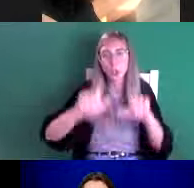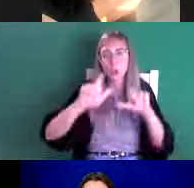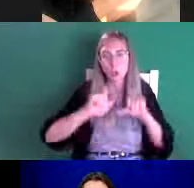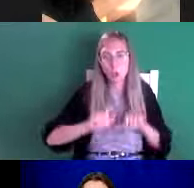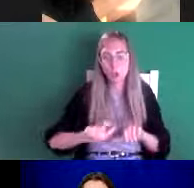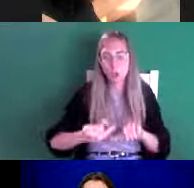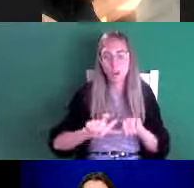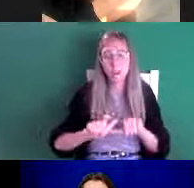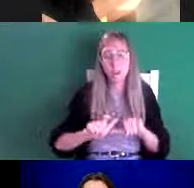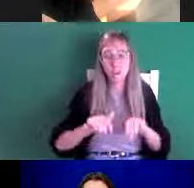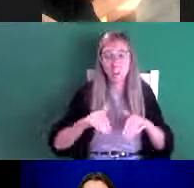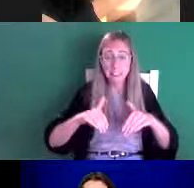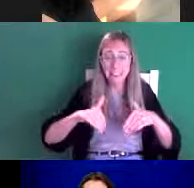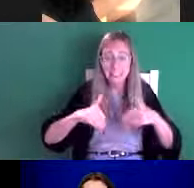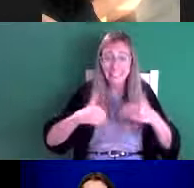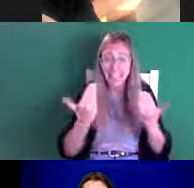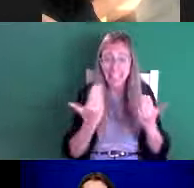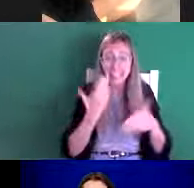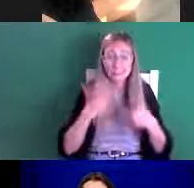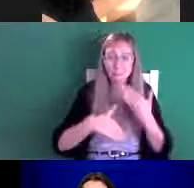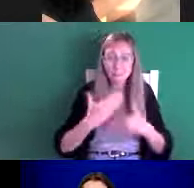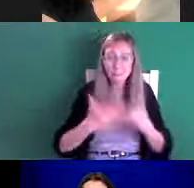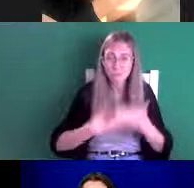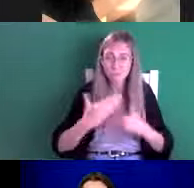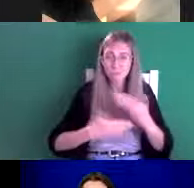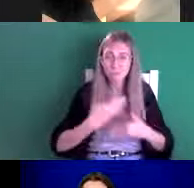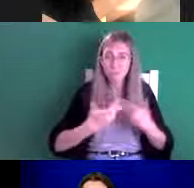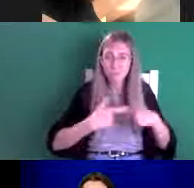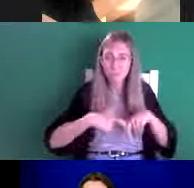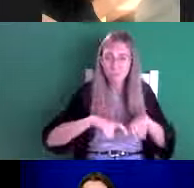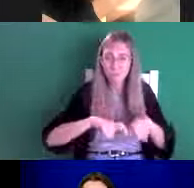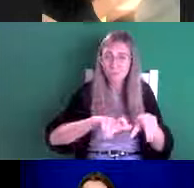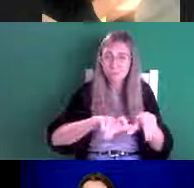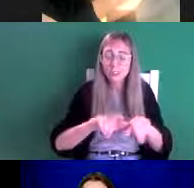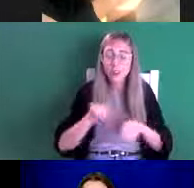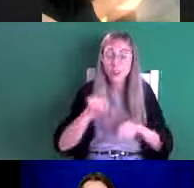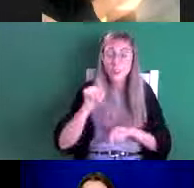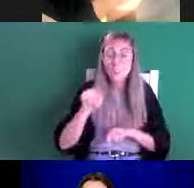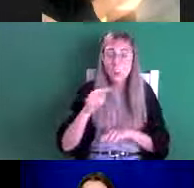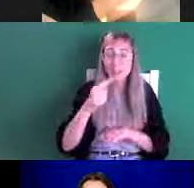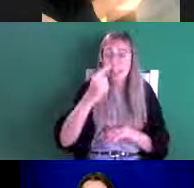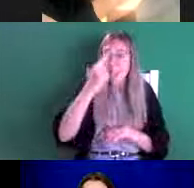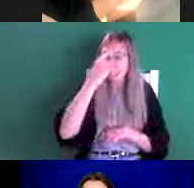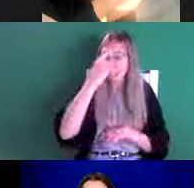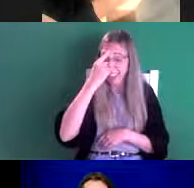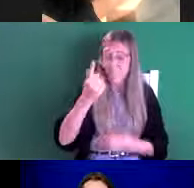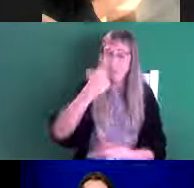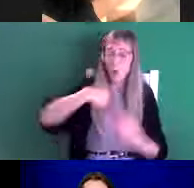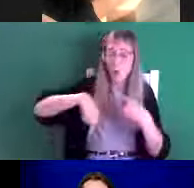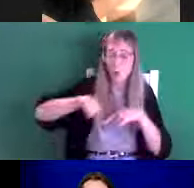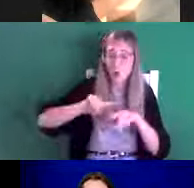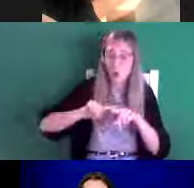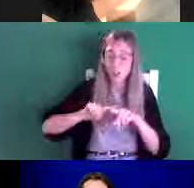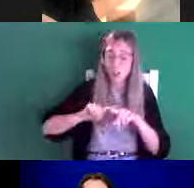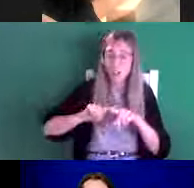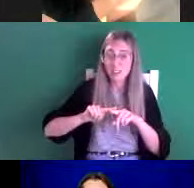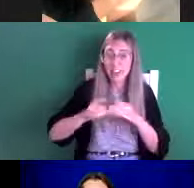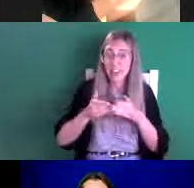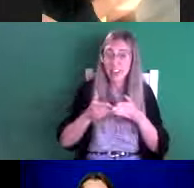days um i think we're thinking that the length of them could be anywhere between